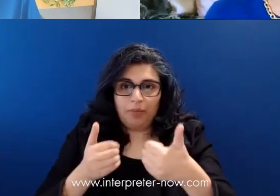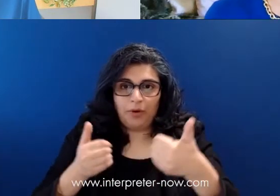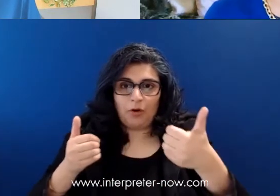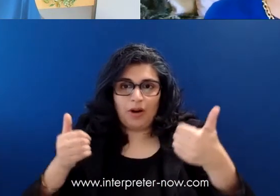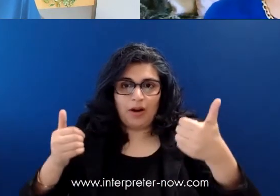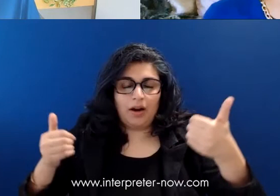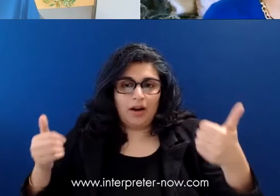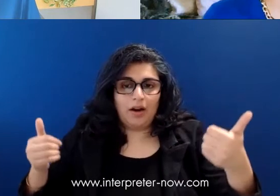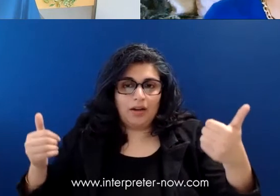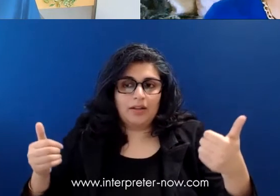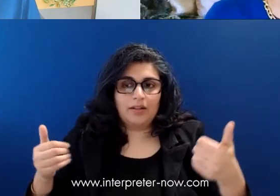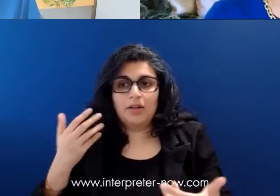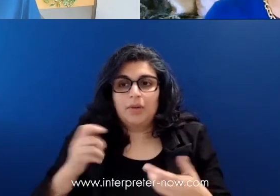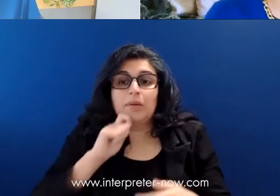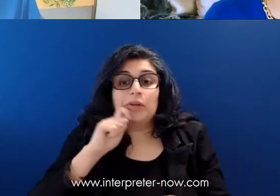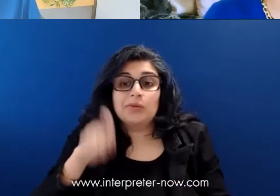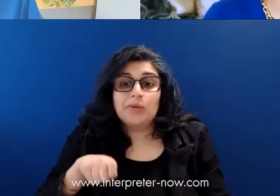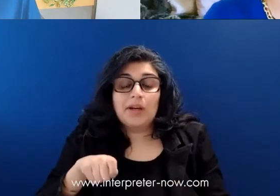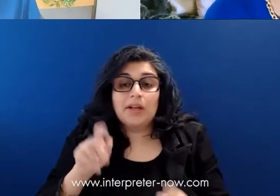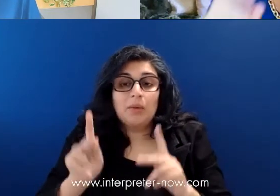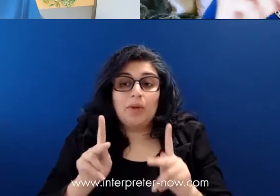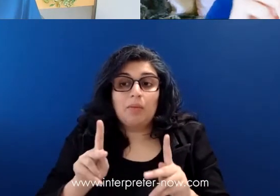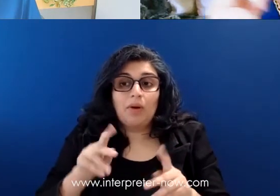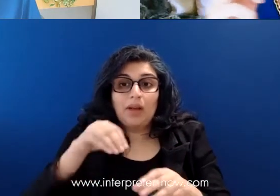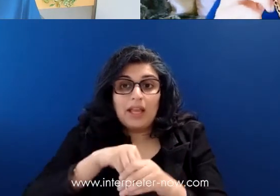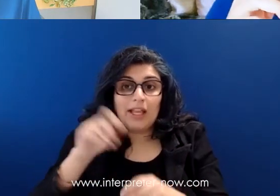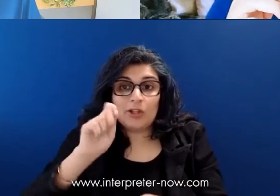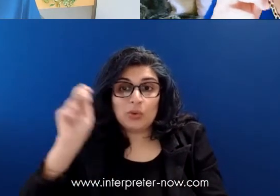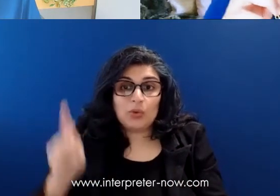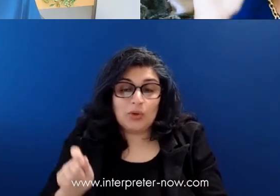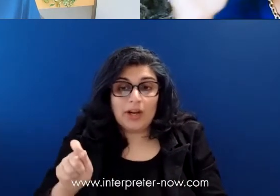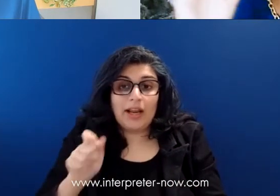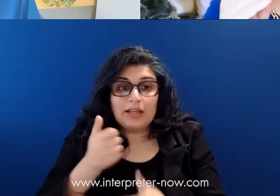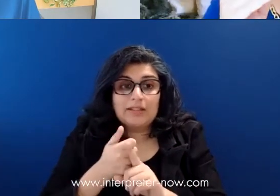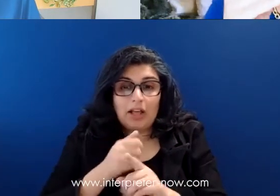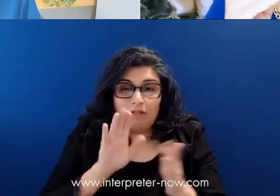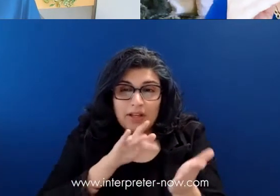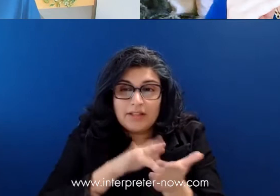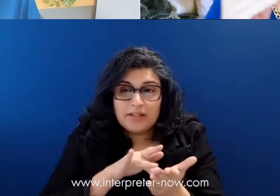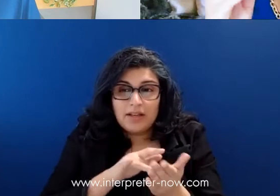So you might have Ukrainian people in Ukraine, as well as other residents of Ukraine and